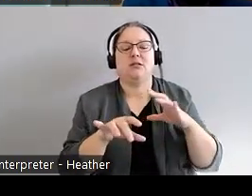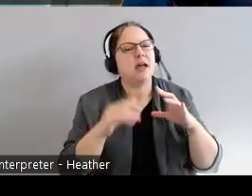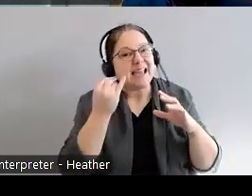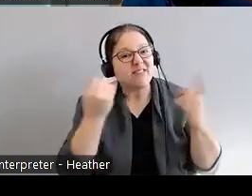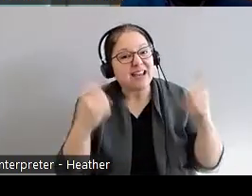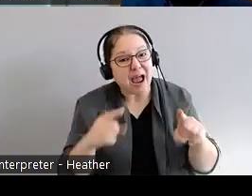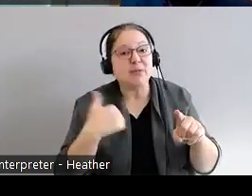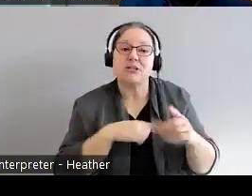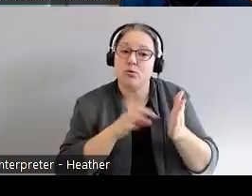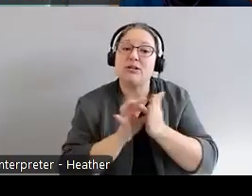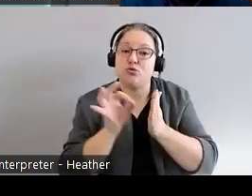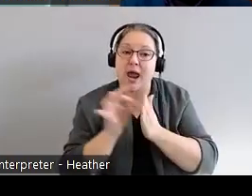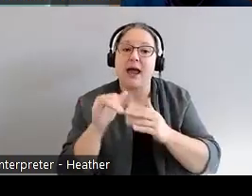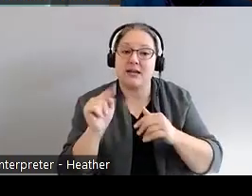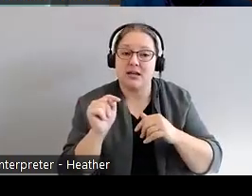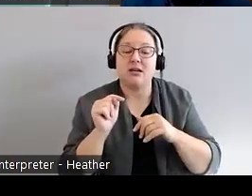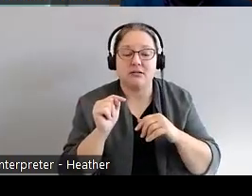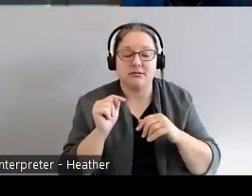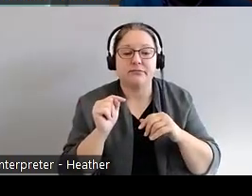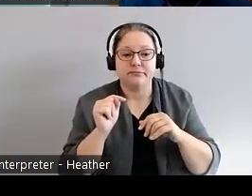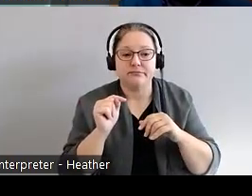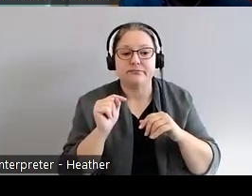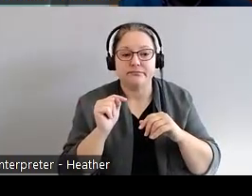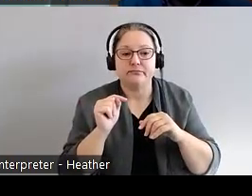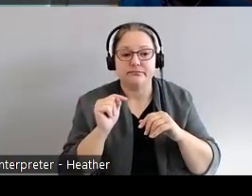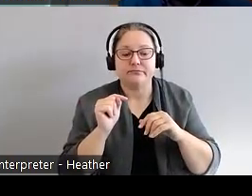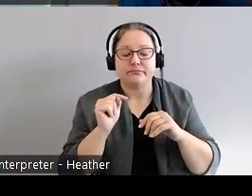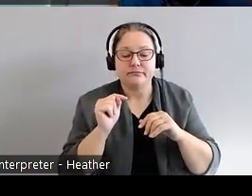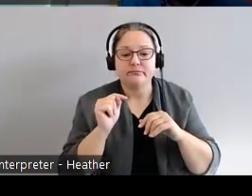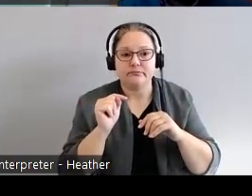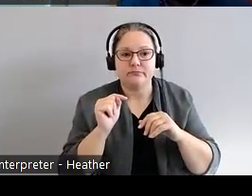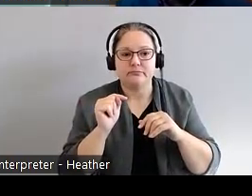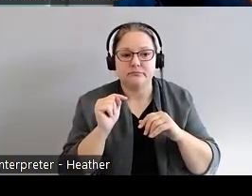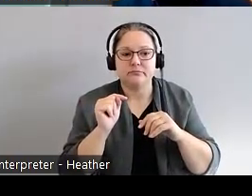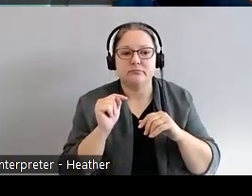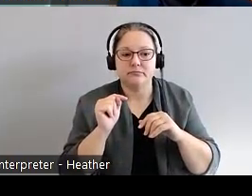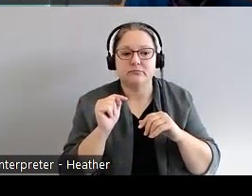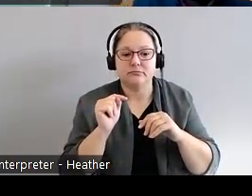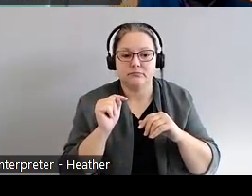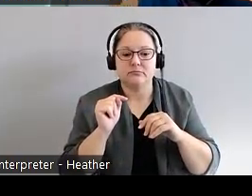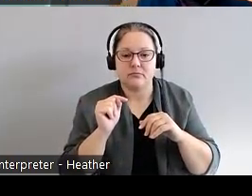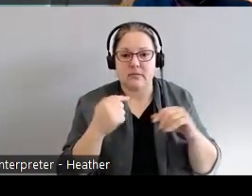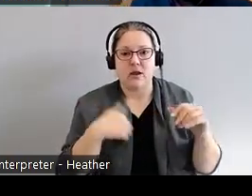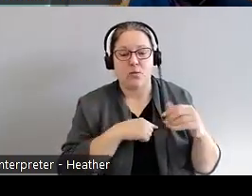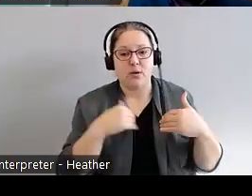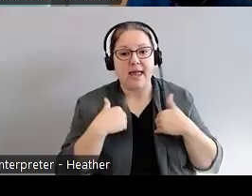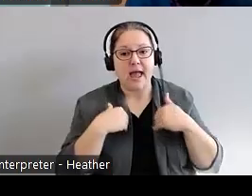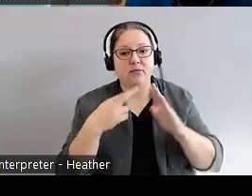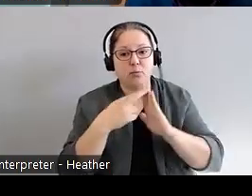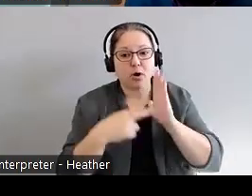with uh we have uh uh you know um you know like protocols for you know thinking through how the